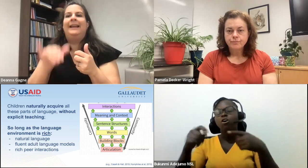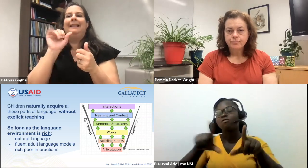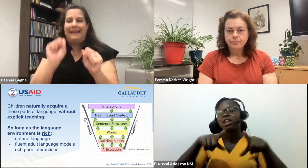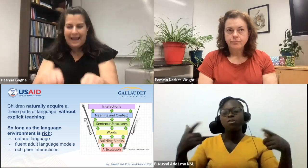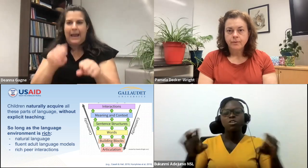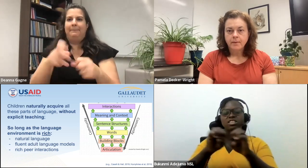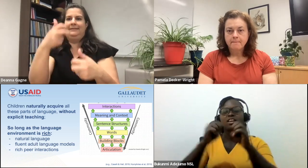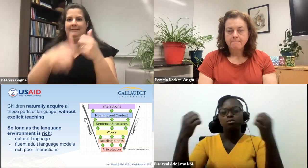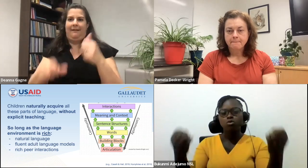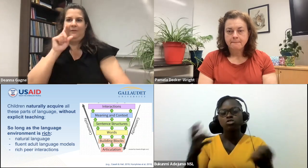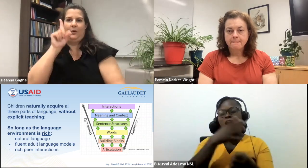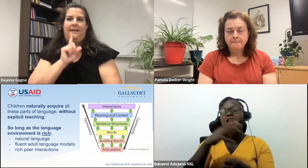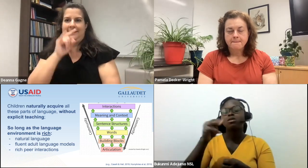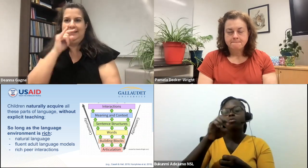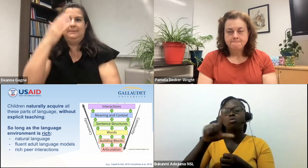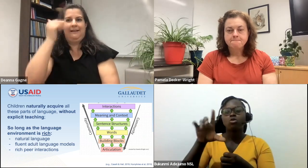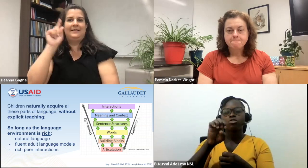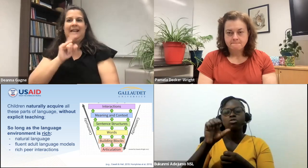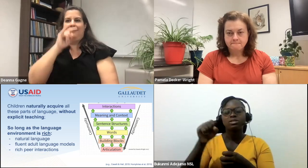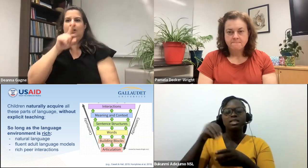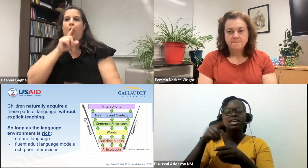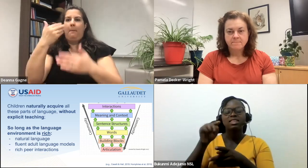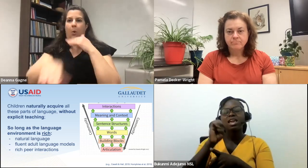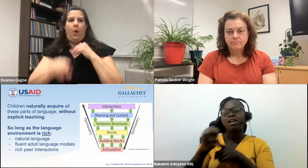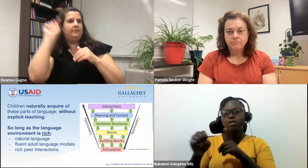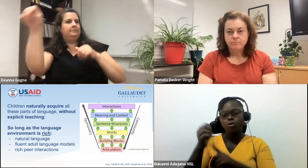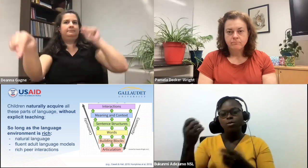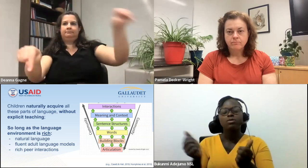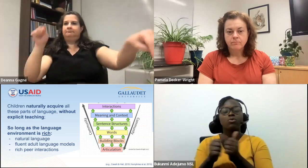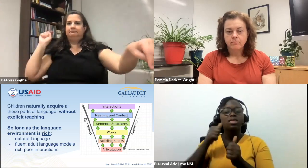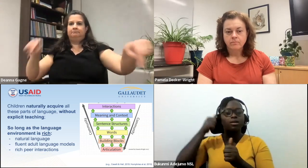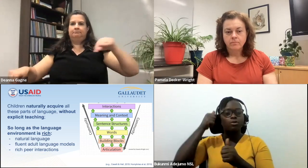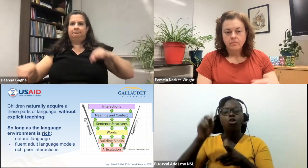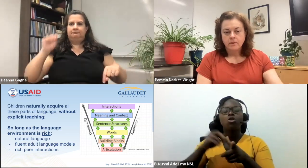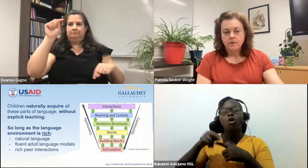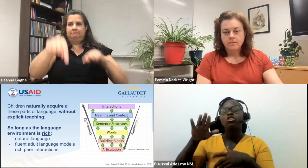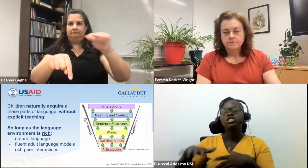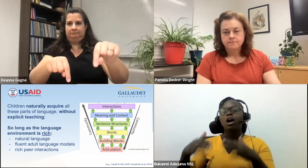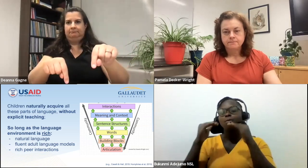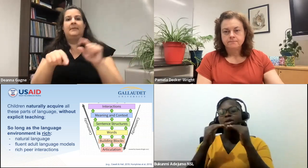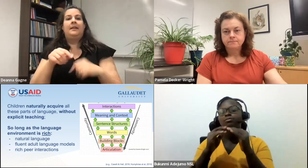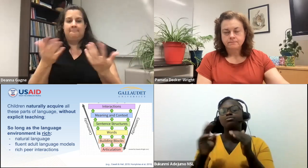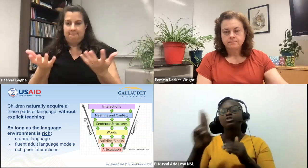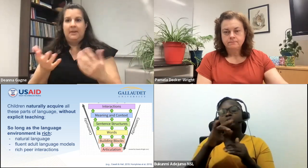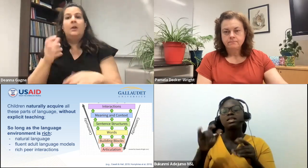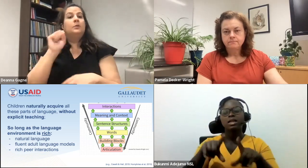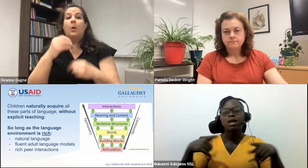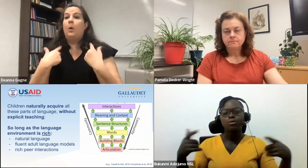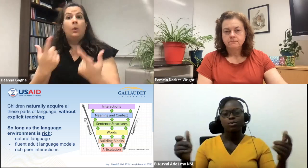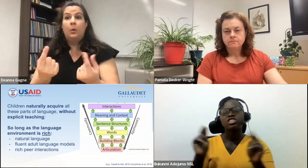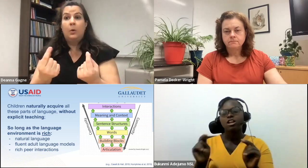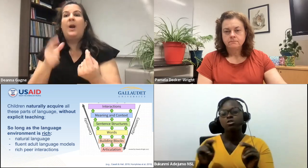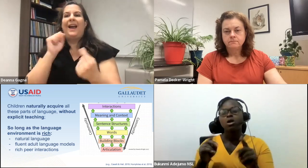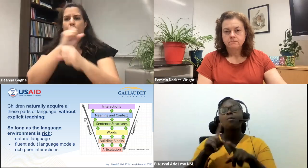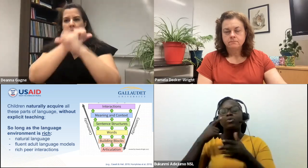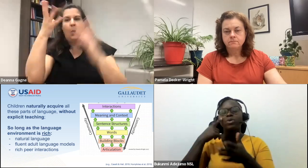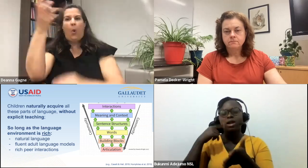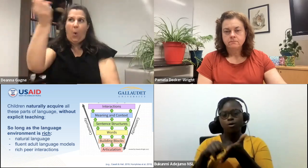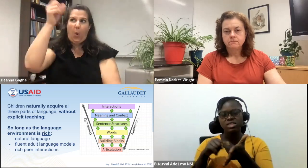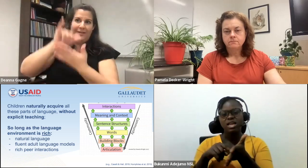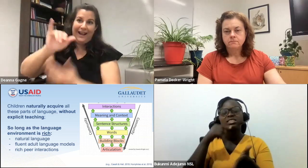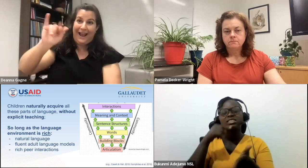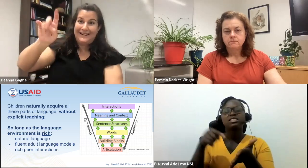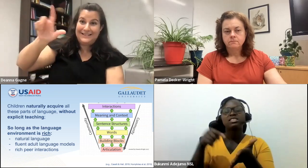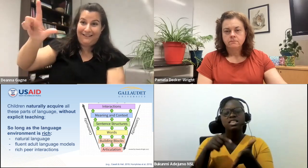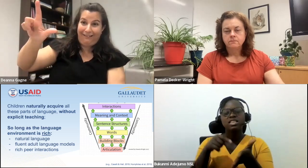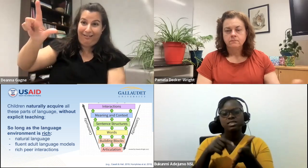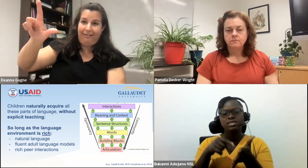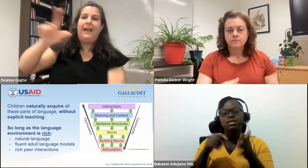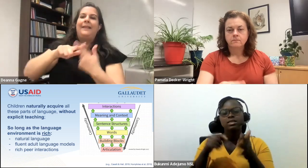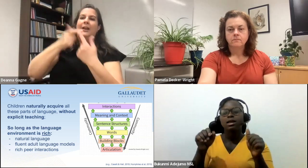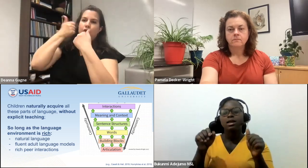But we recognize this can be very difficult for deaf kids, because deaf kids are born often singly, into families that are credit for so wide area.